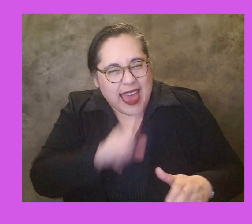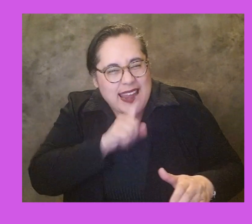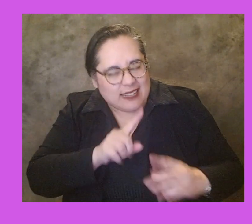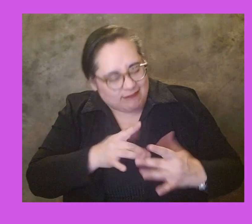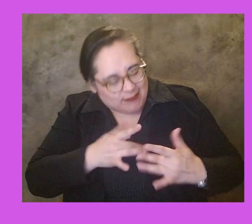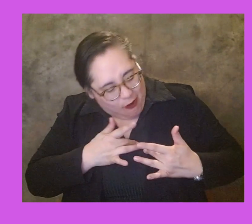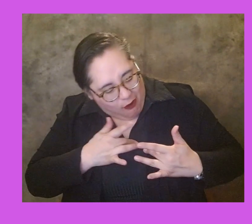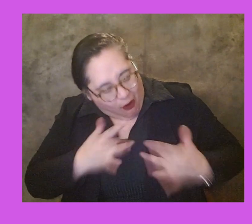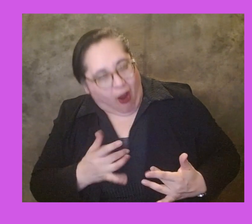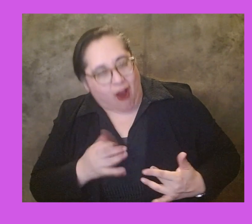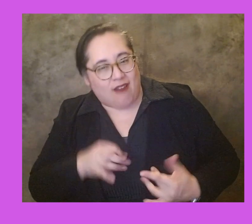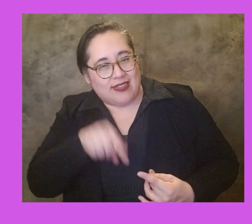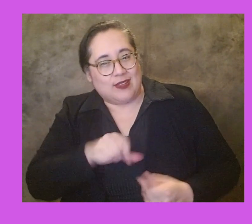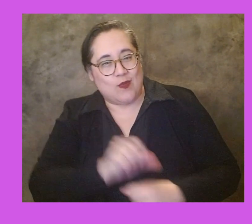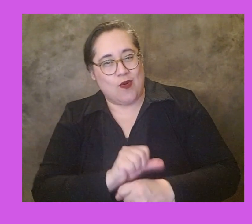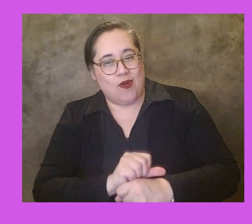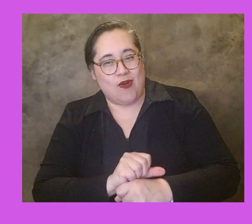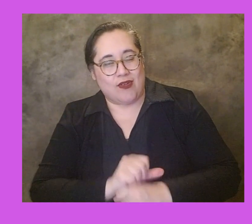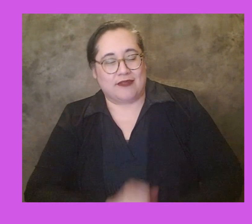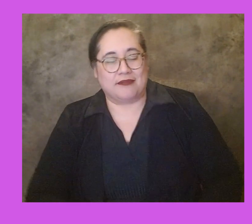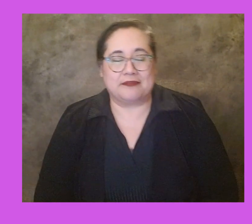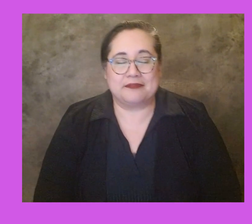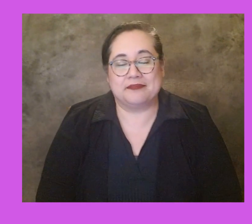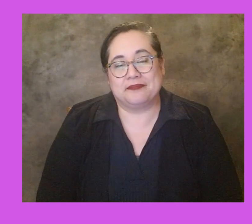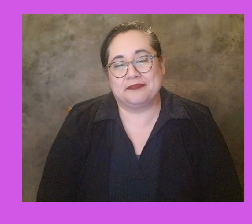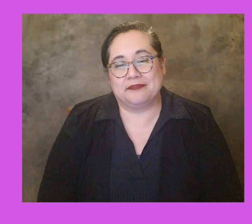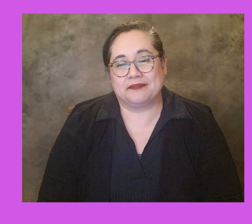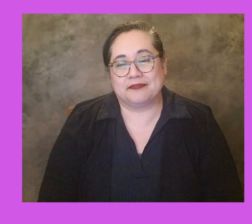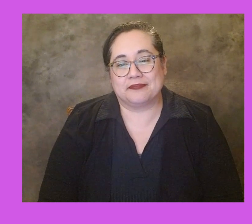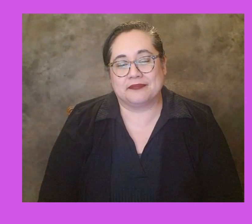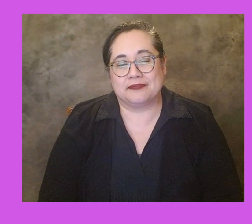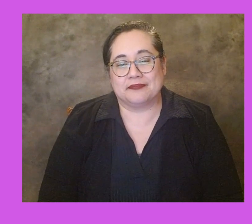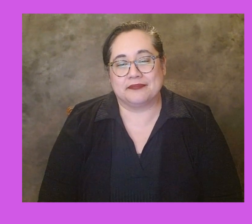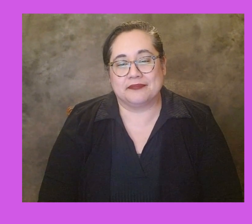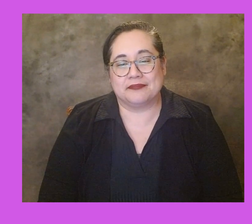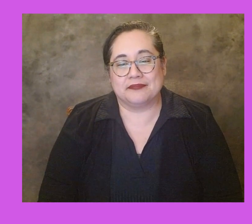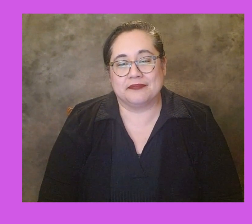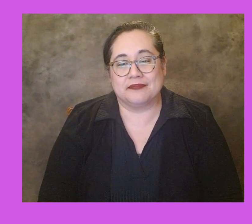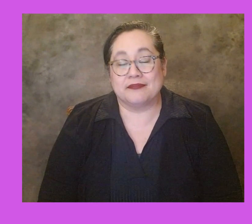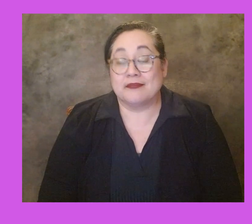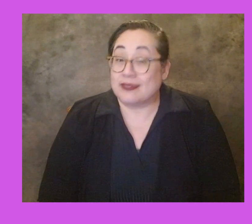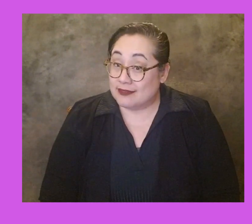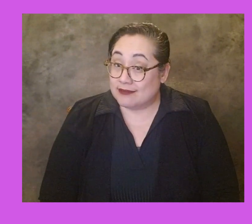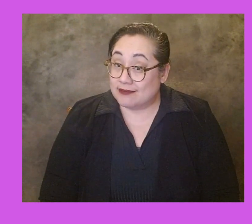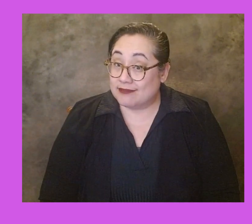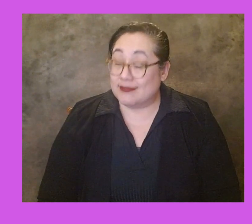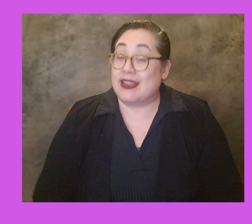able to facilitate a real complex interaction that is the ... heart of this work.